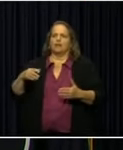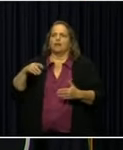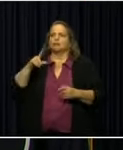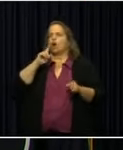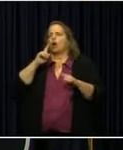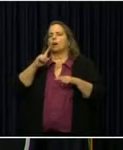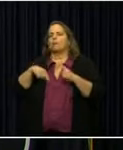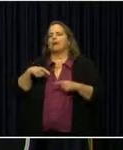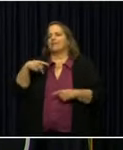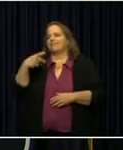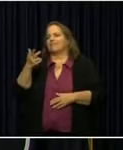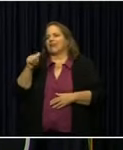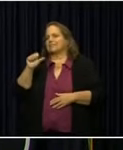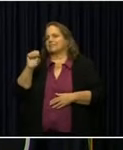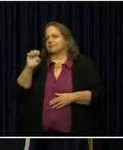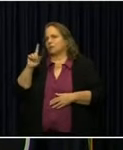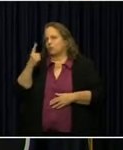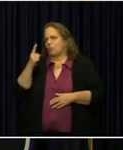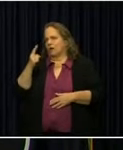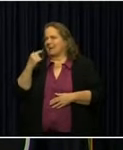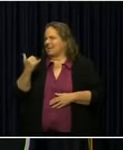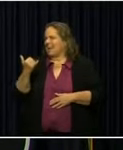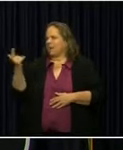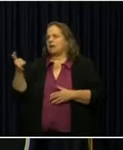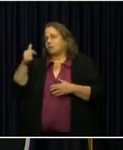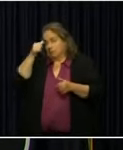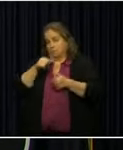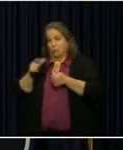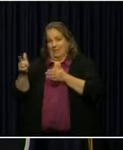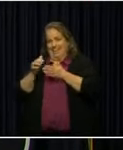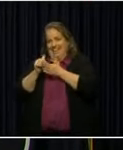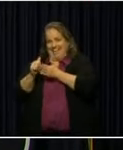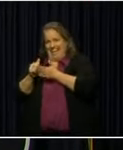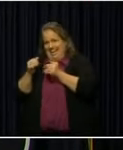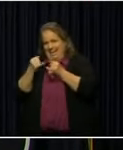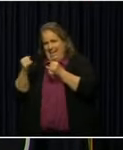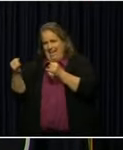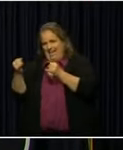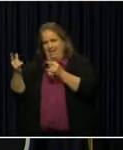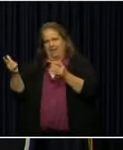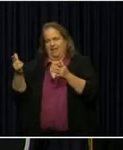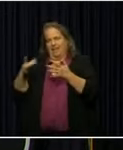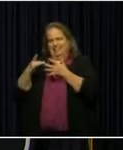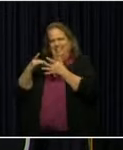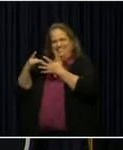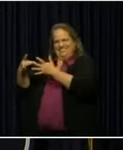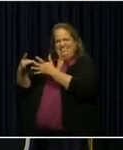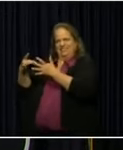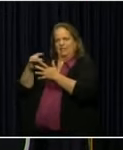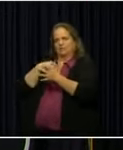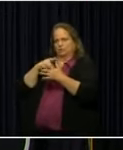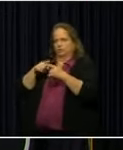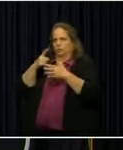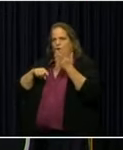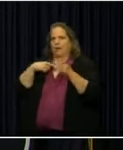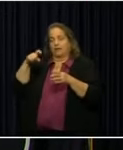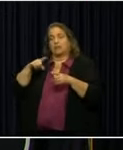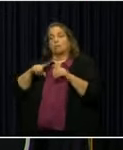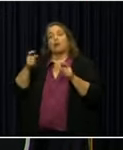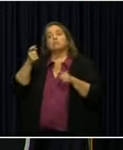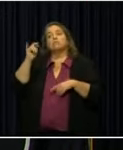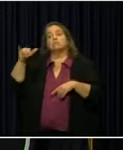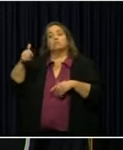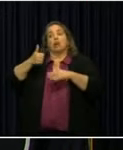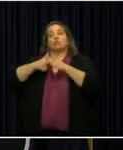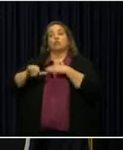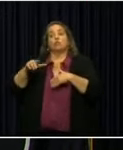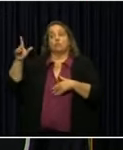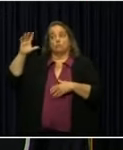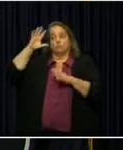AND THEN IF WE GO TO THE NEXT